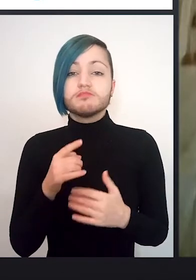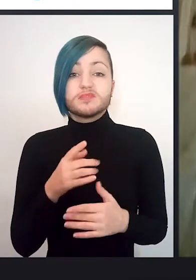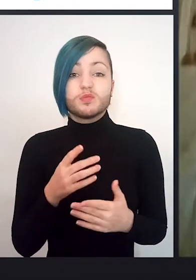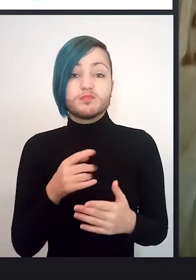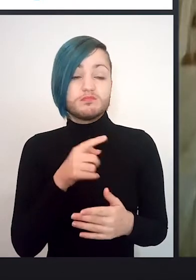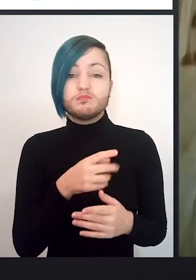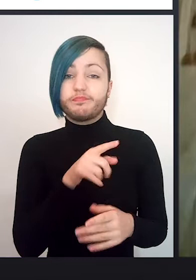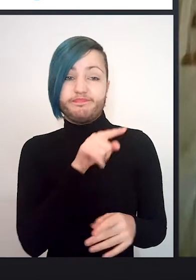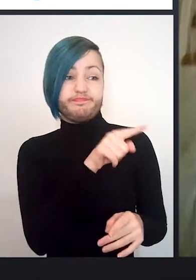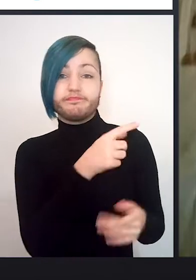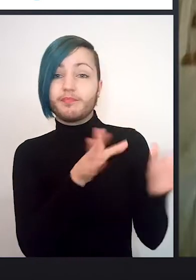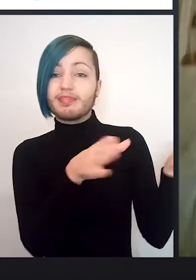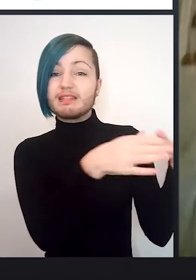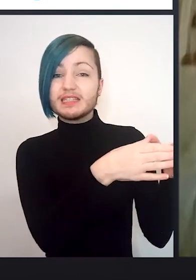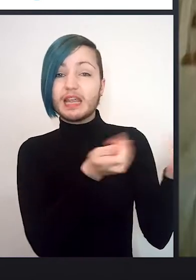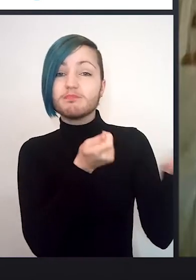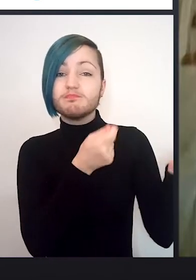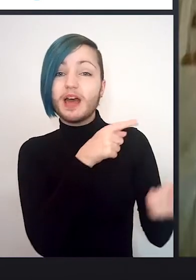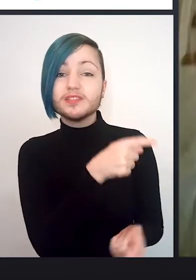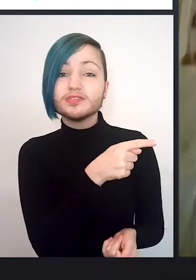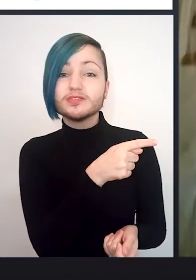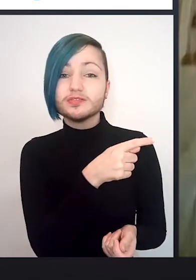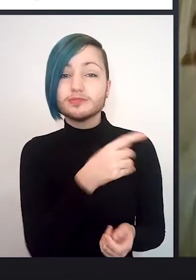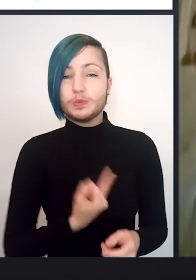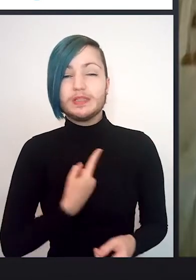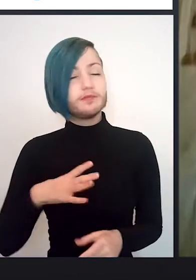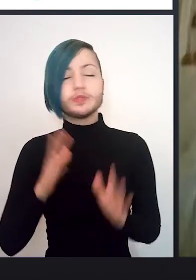So that's all very carefully managed and regulated so you don't need to think about it yourself.